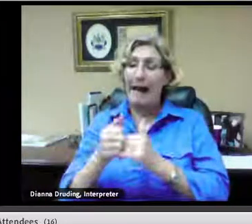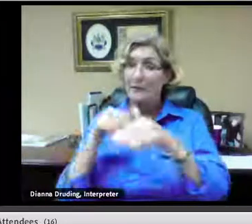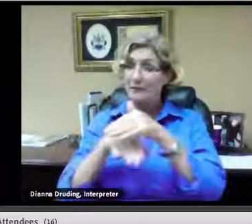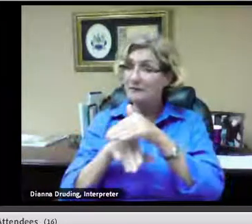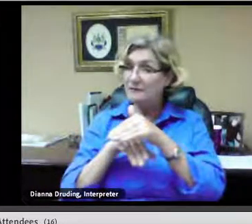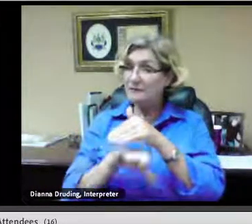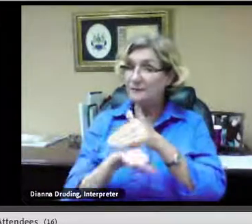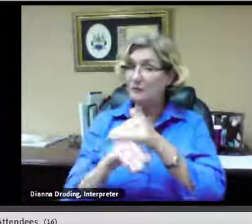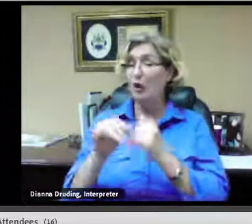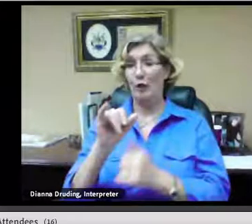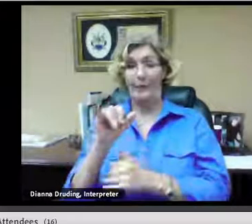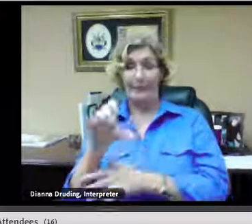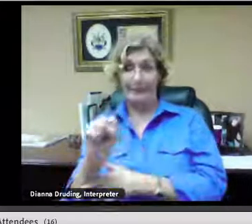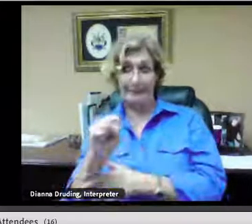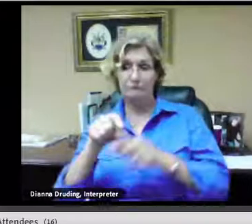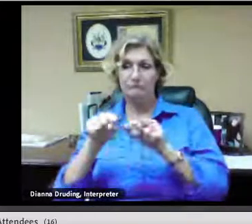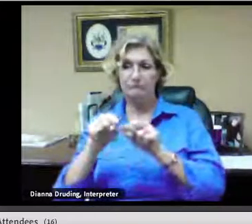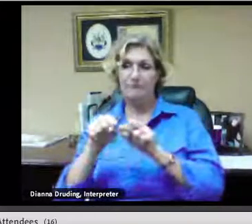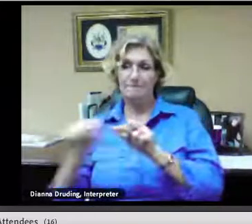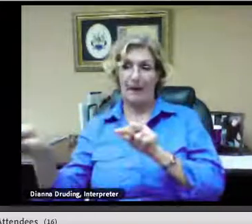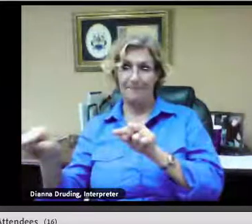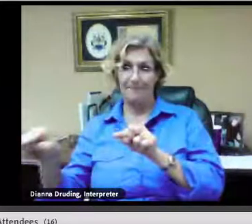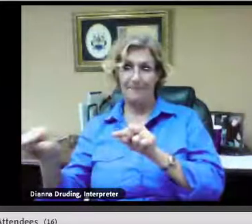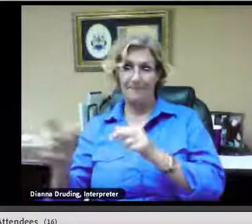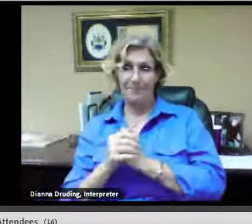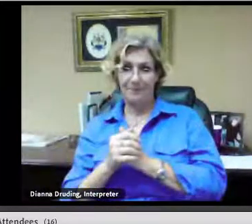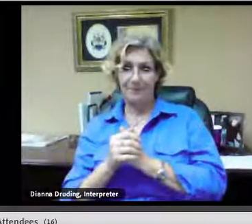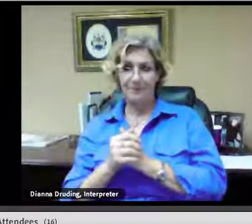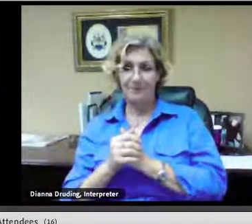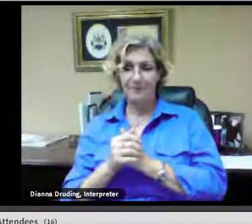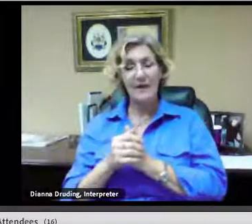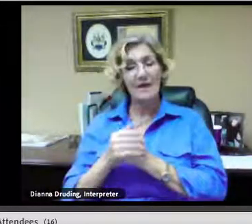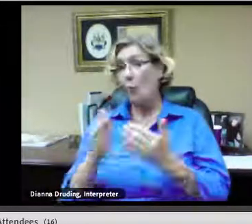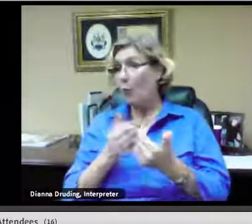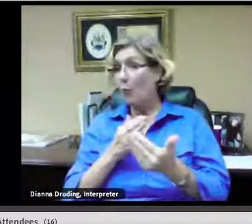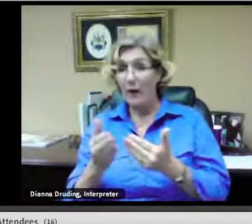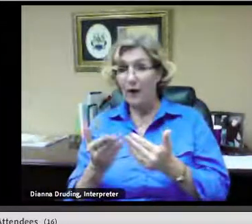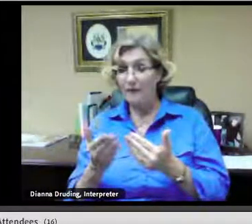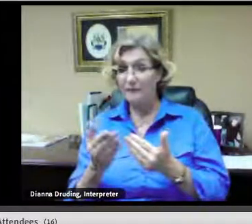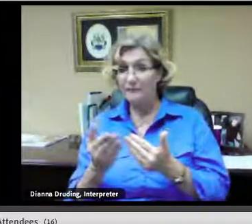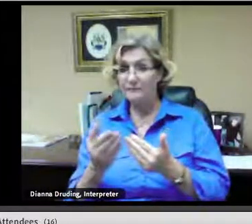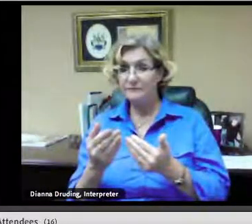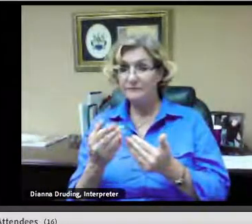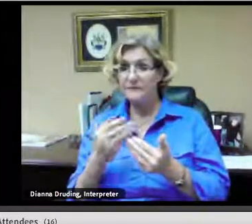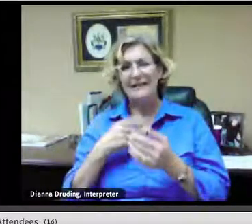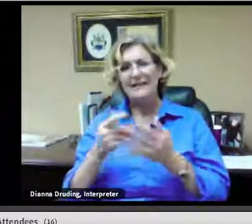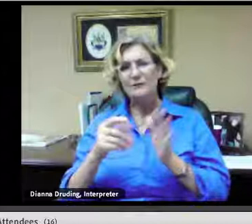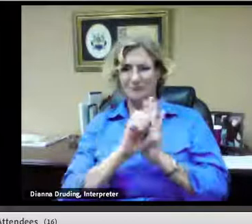How accessible is this, whatever it is? Let's just do an example here, a flyer.